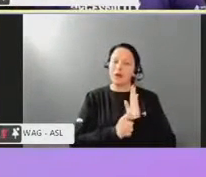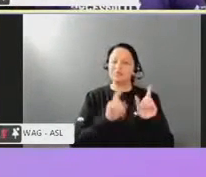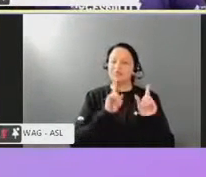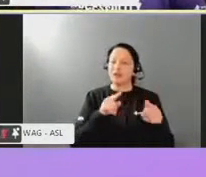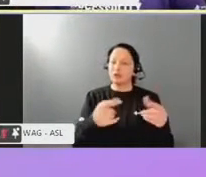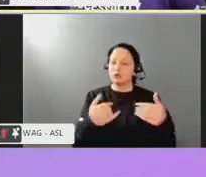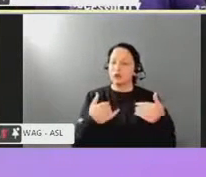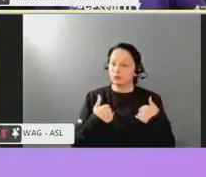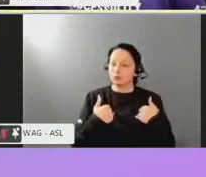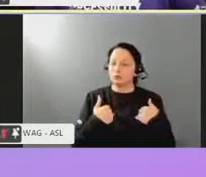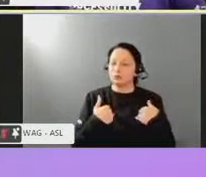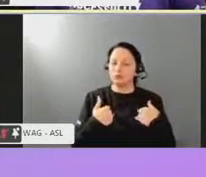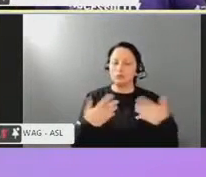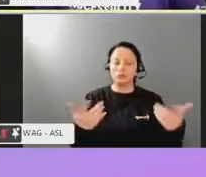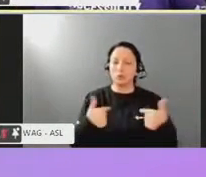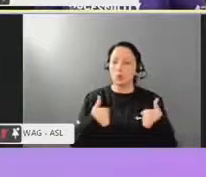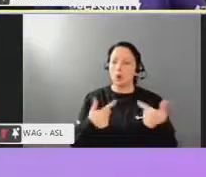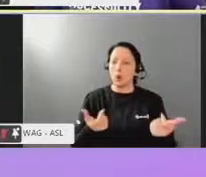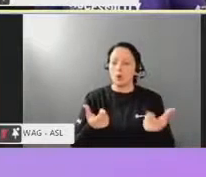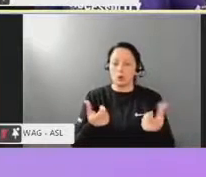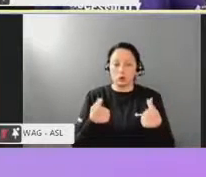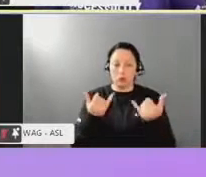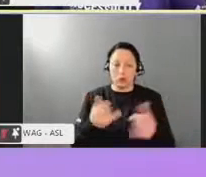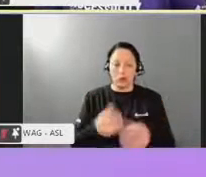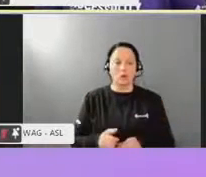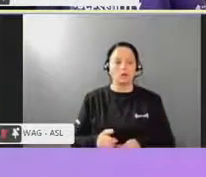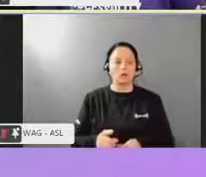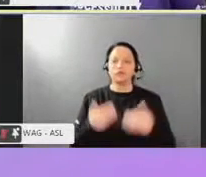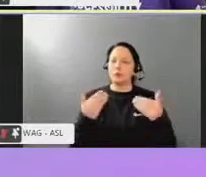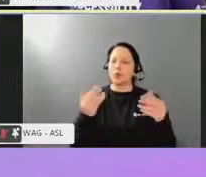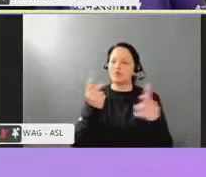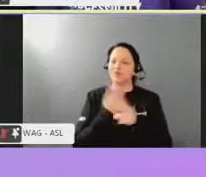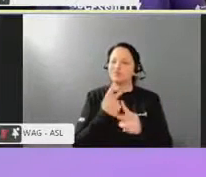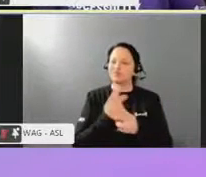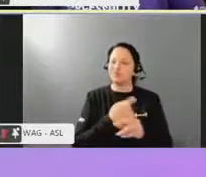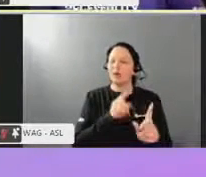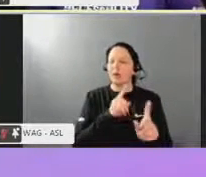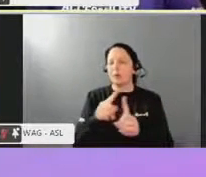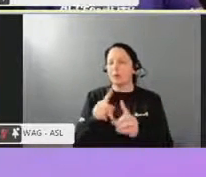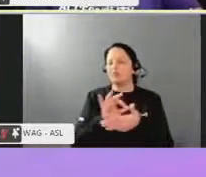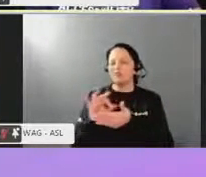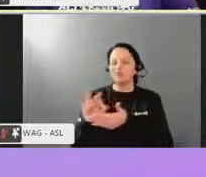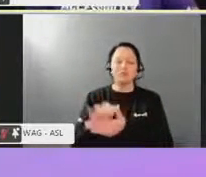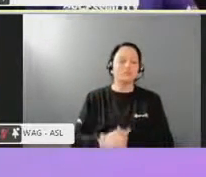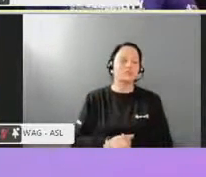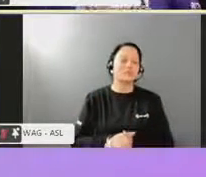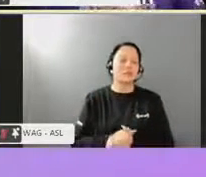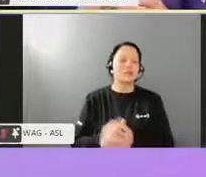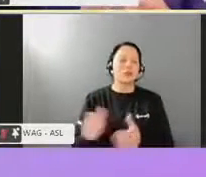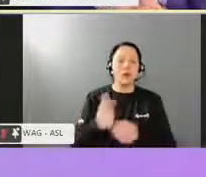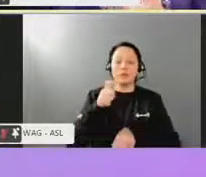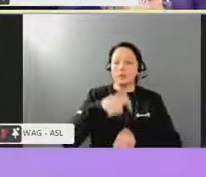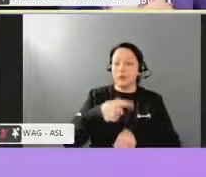going to try to do right now. Assuming you did write down the answers that you had, what I want you to do now is just